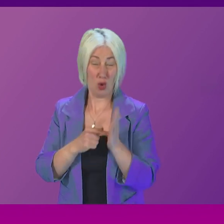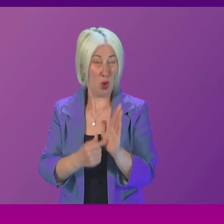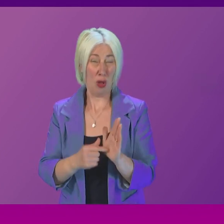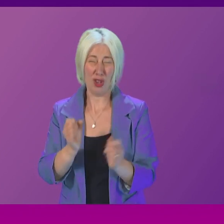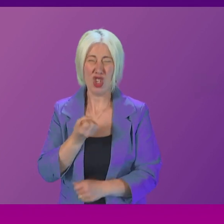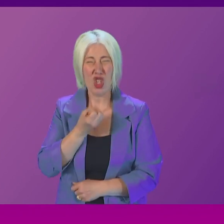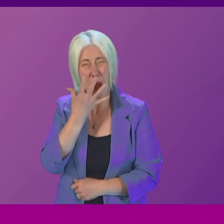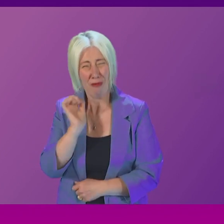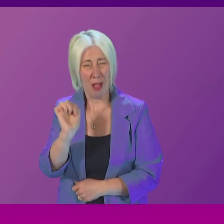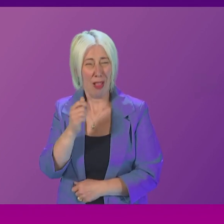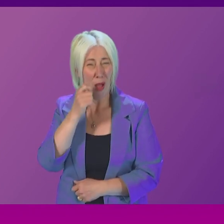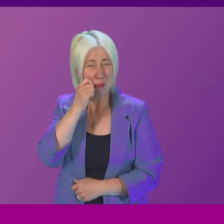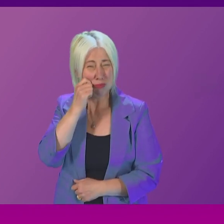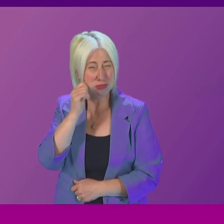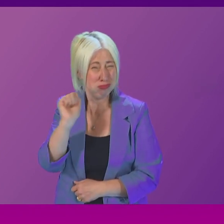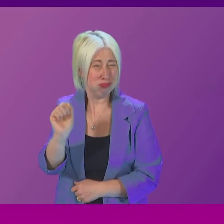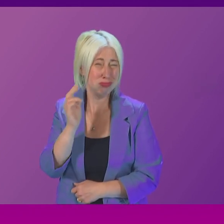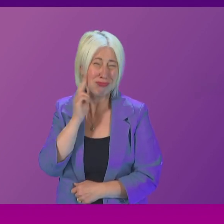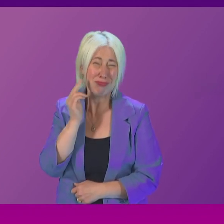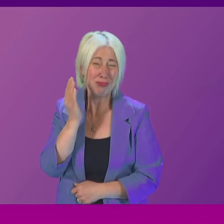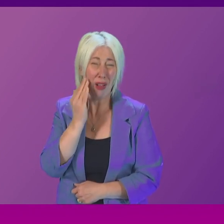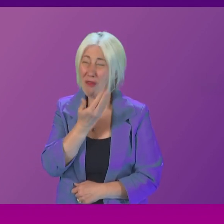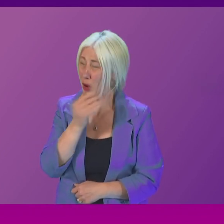hypocrisy of the Conservatives on this matter.